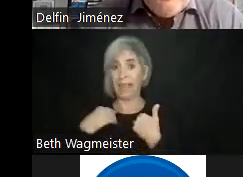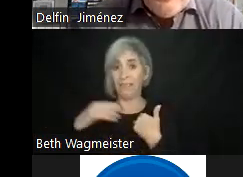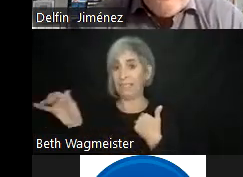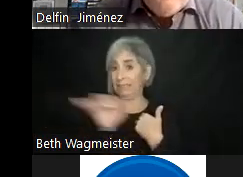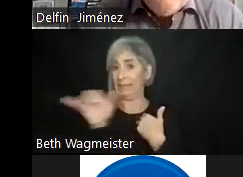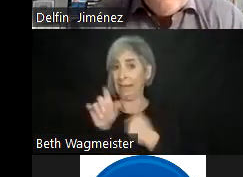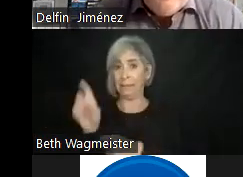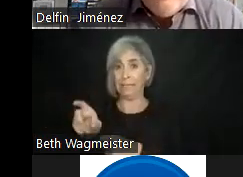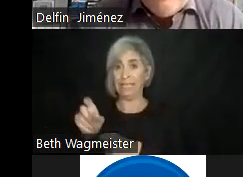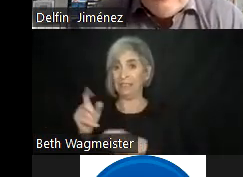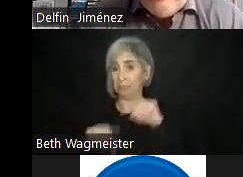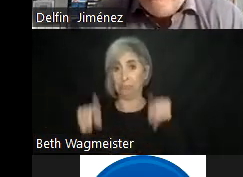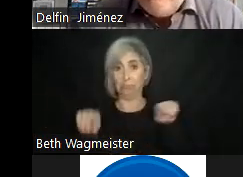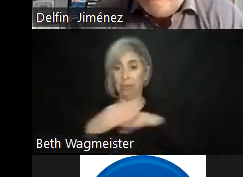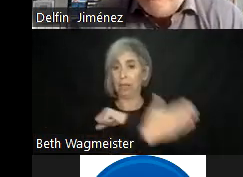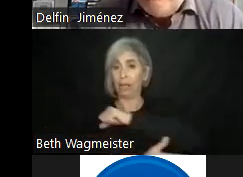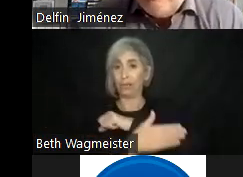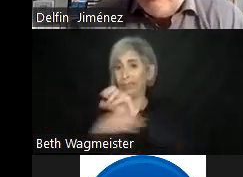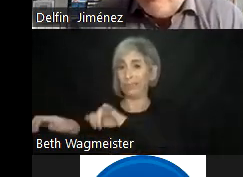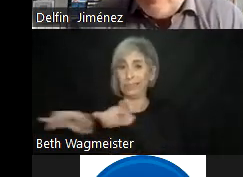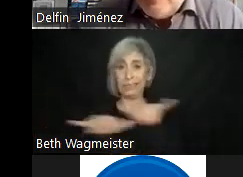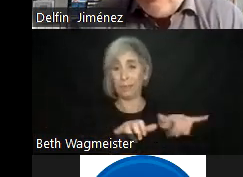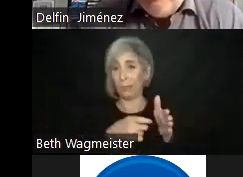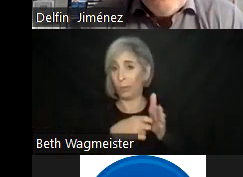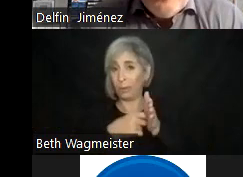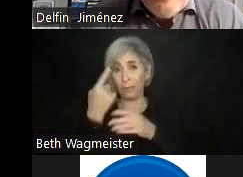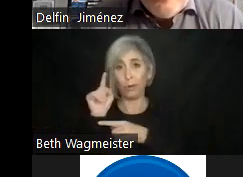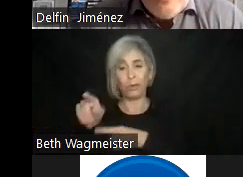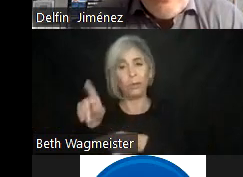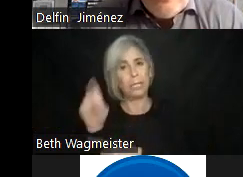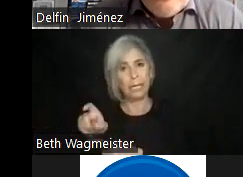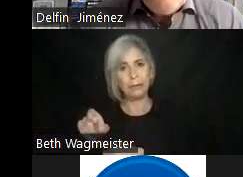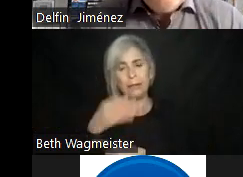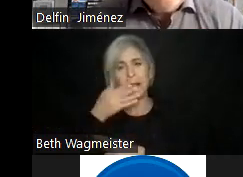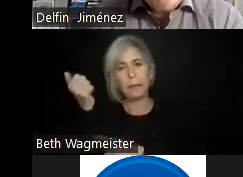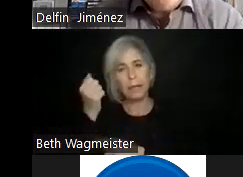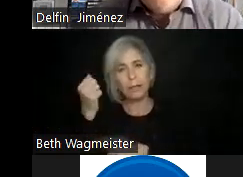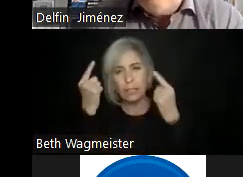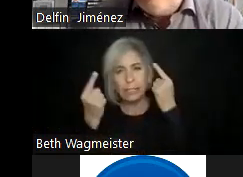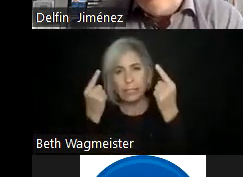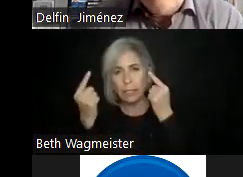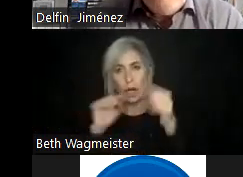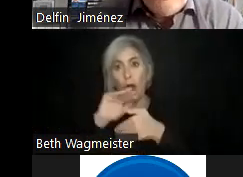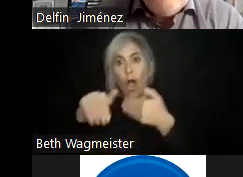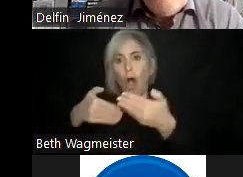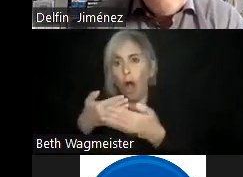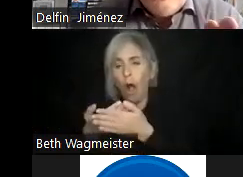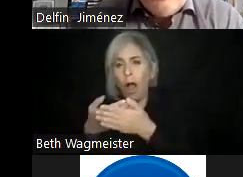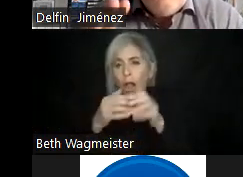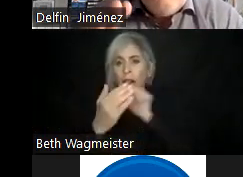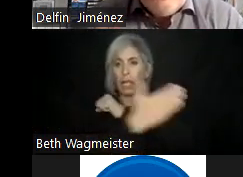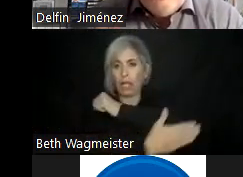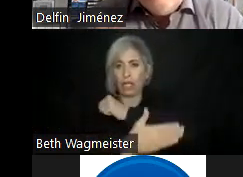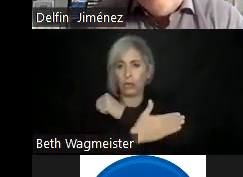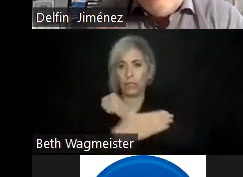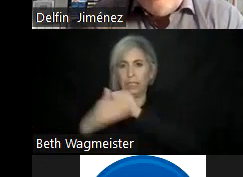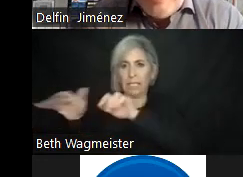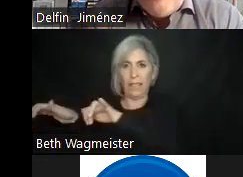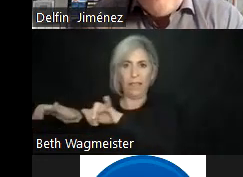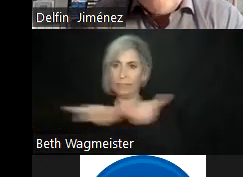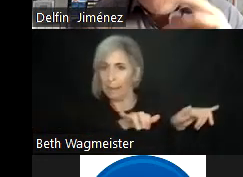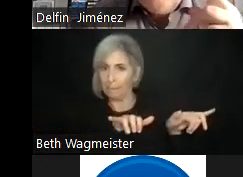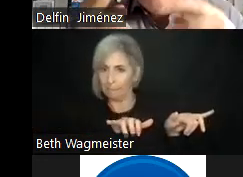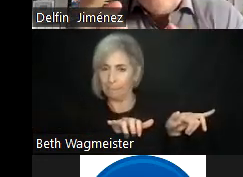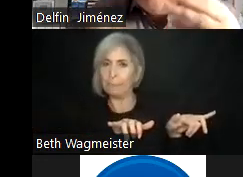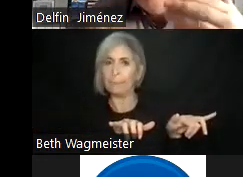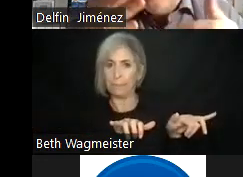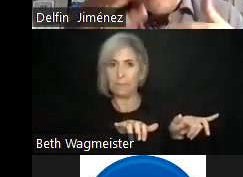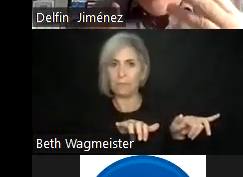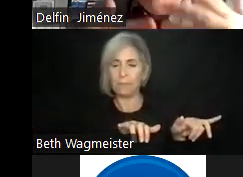Then it is better to consider all countries in the same way. There aren't different types